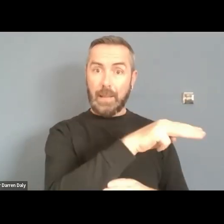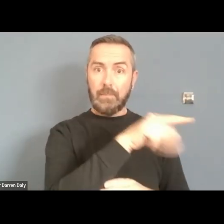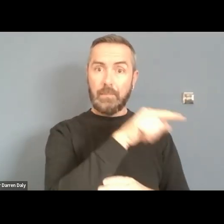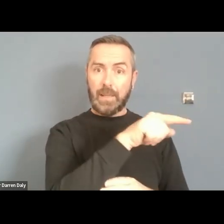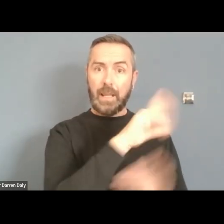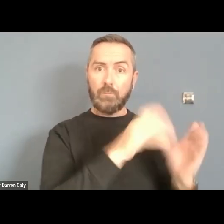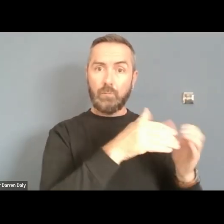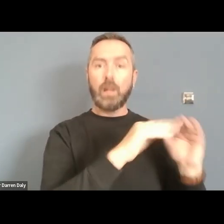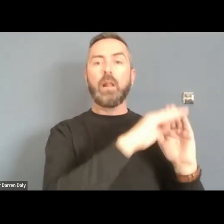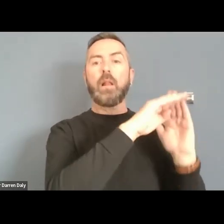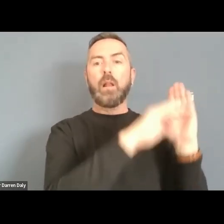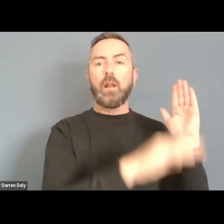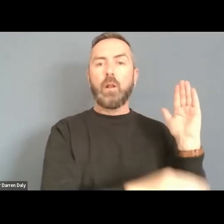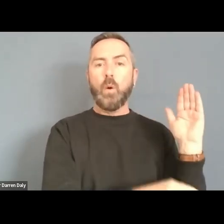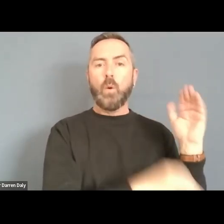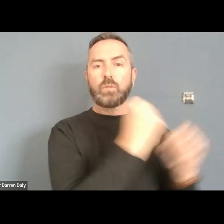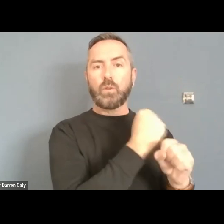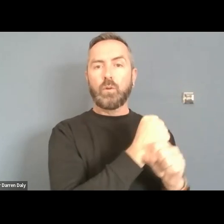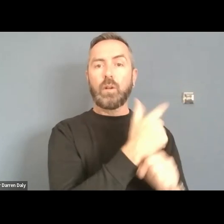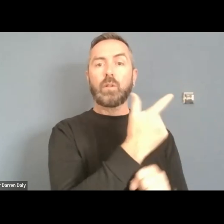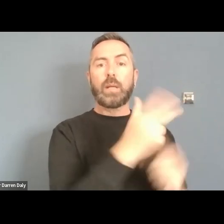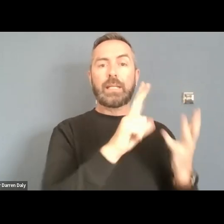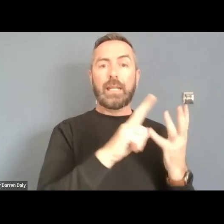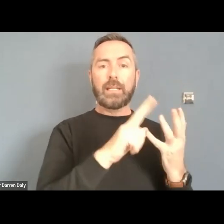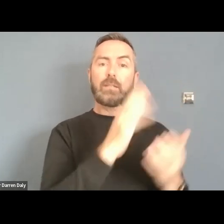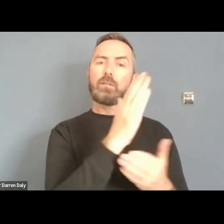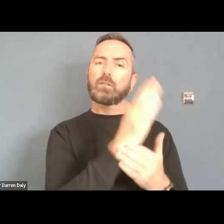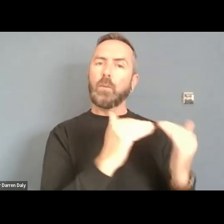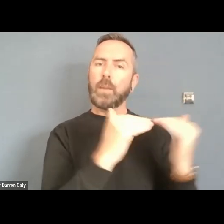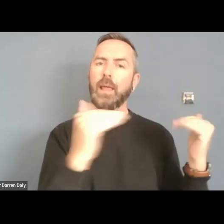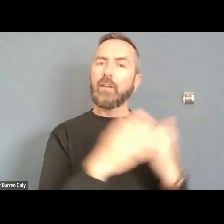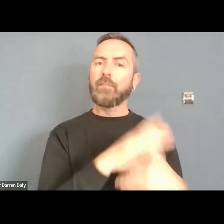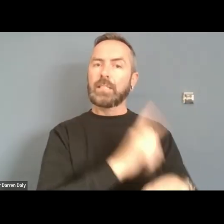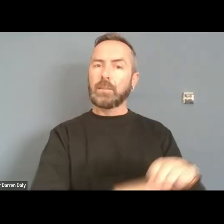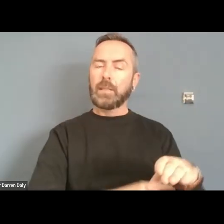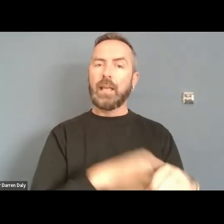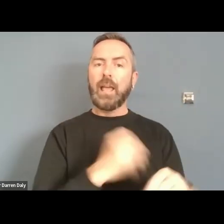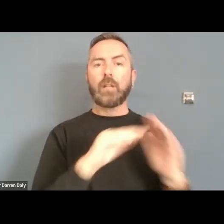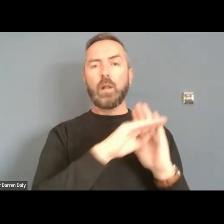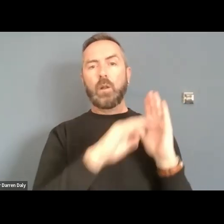28% of those with a disability to some extent had the lowest well-being scores.